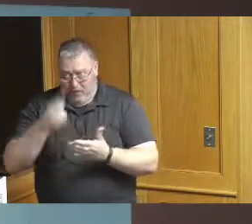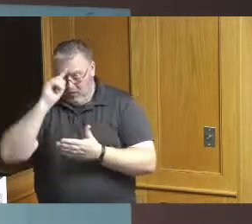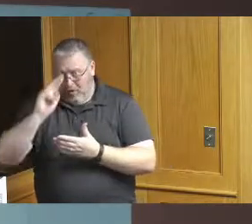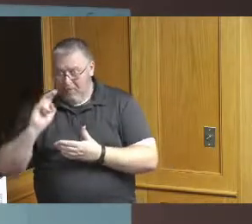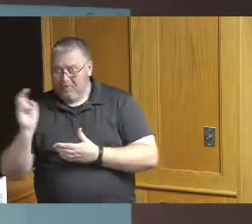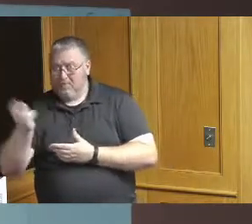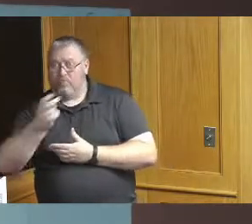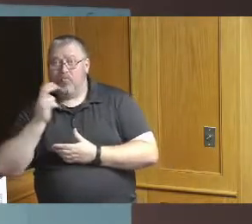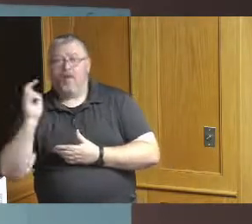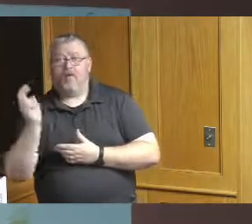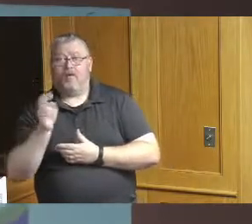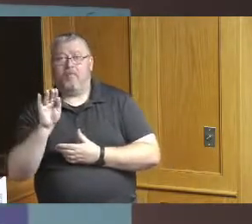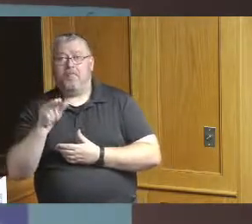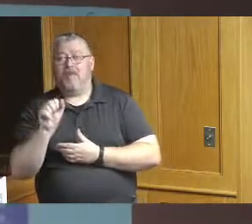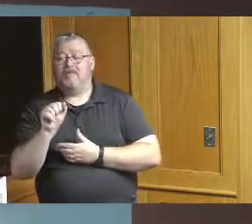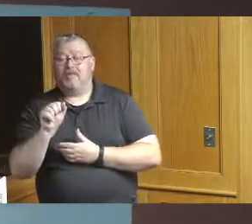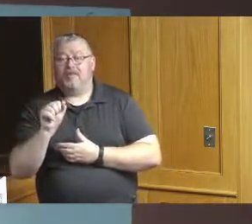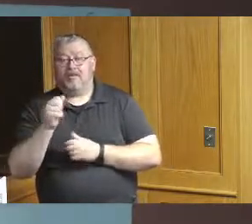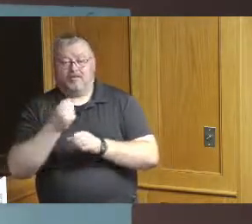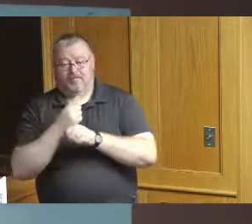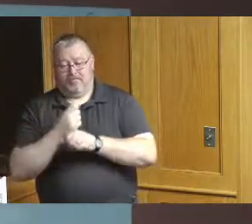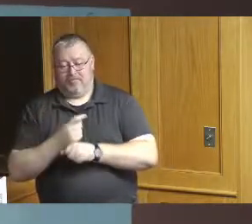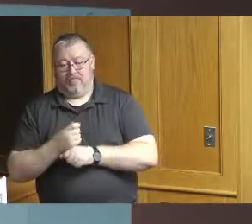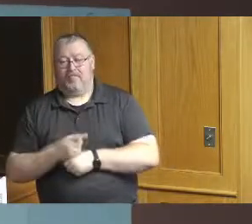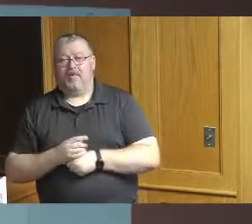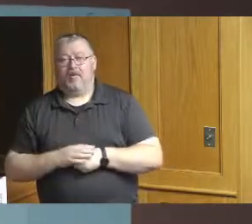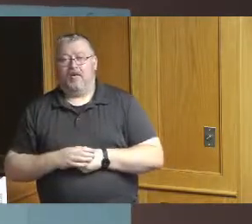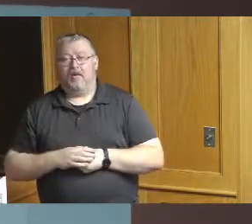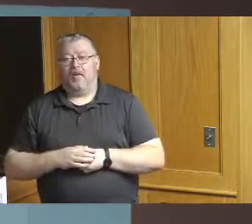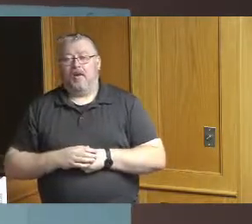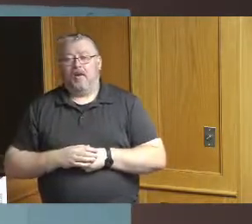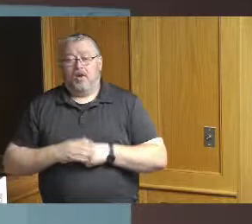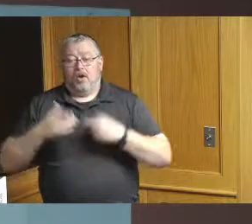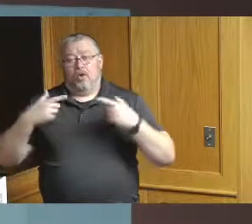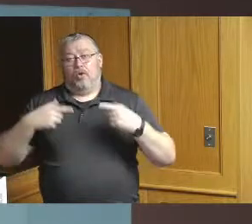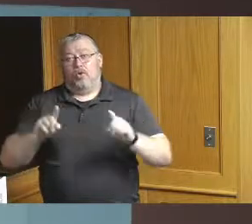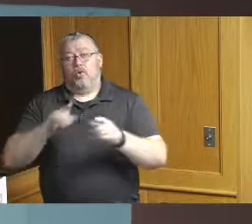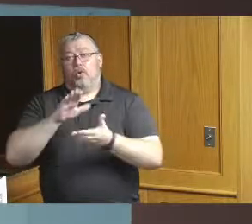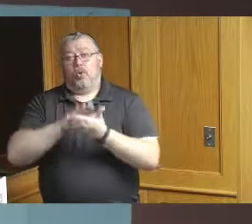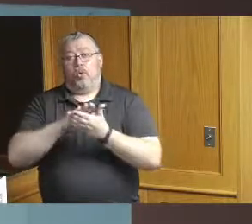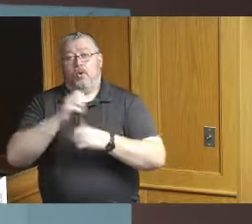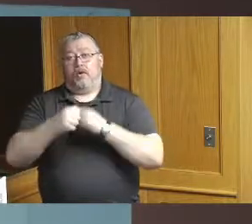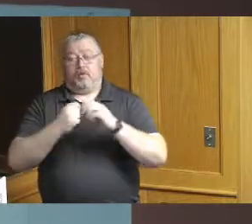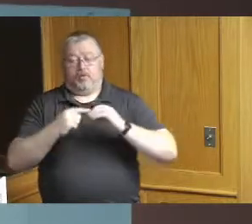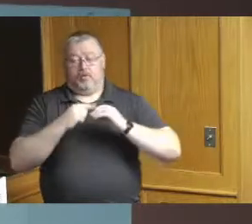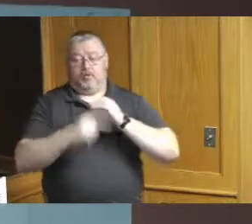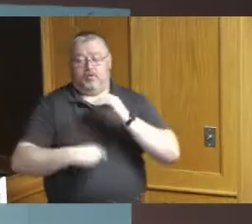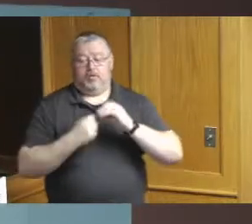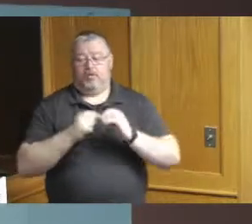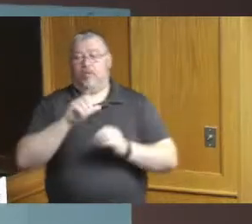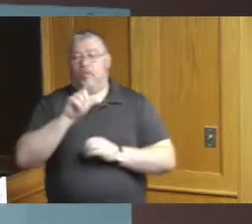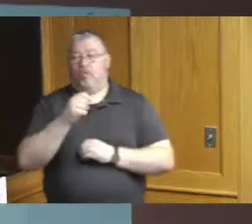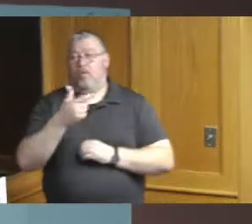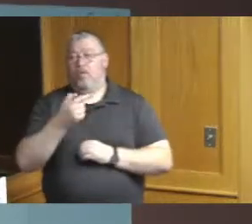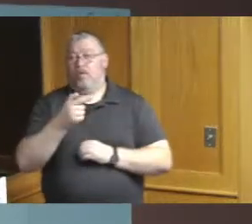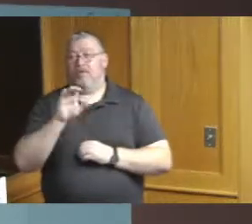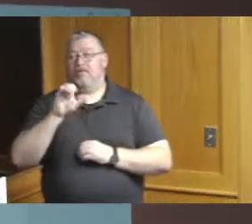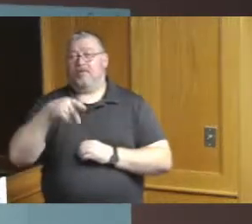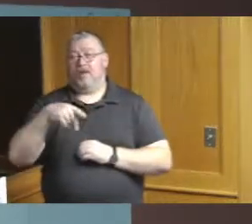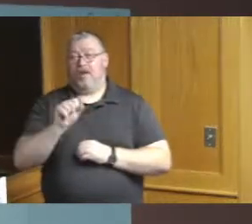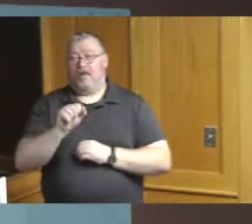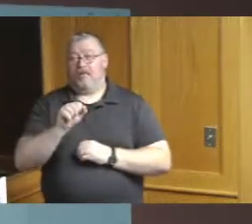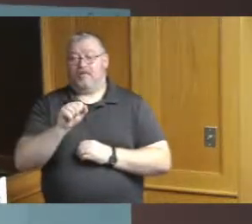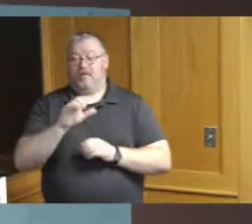service that we roll out each year throughout the academic year of 2021 cps and sorta discuss the